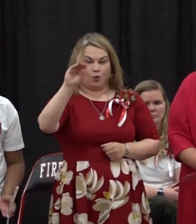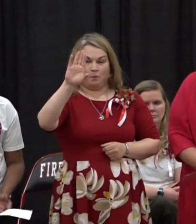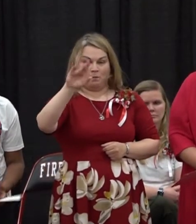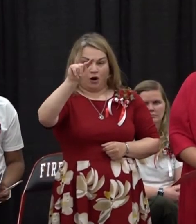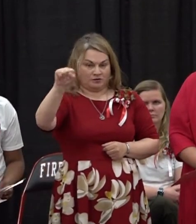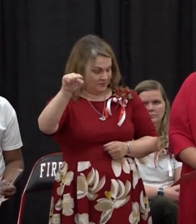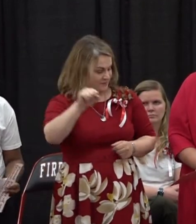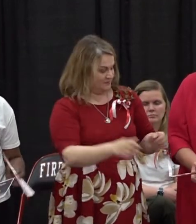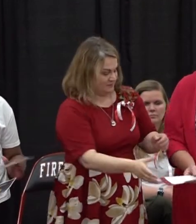Amber Robarts.